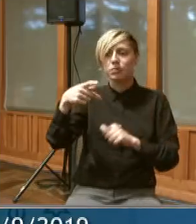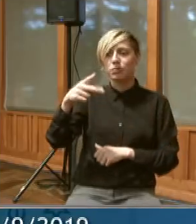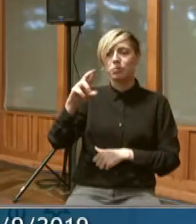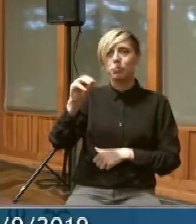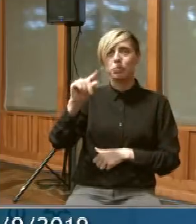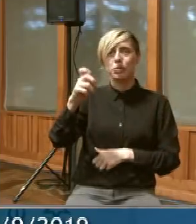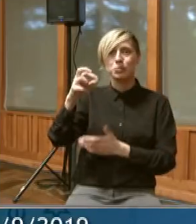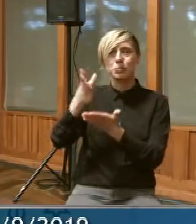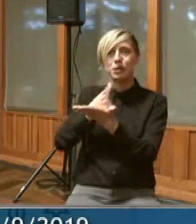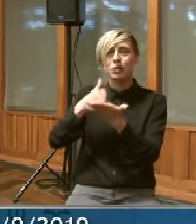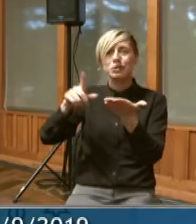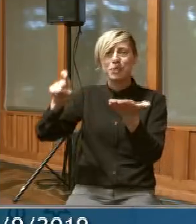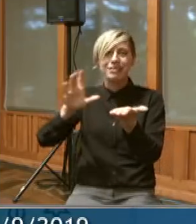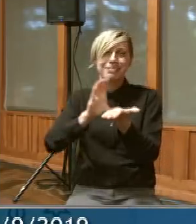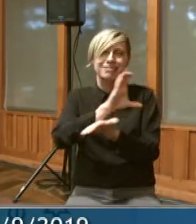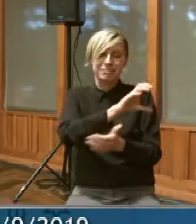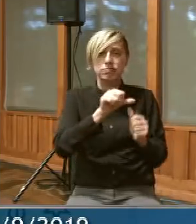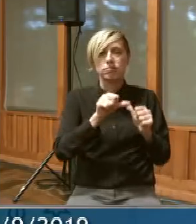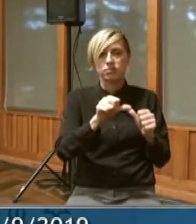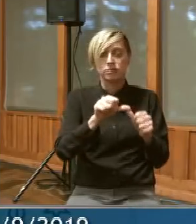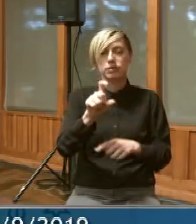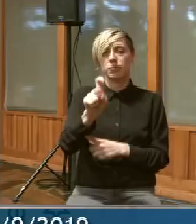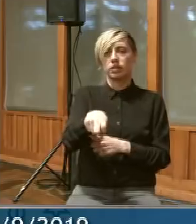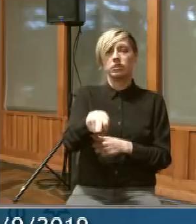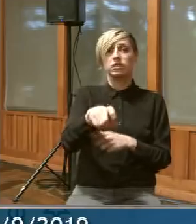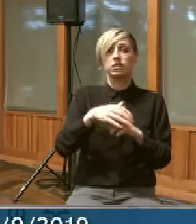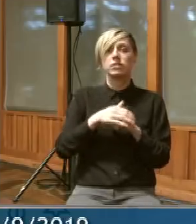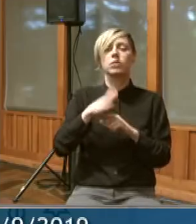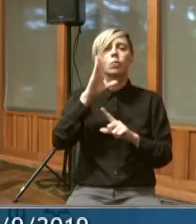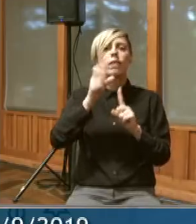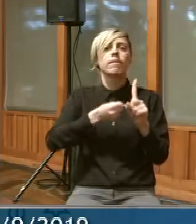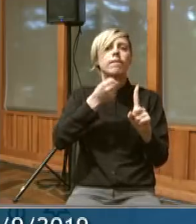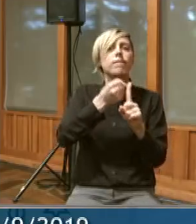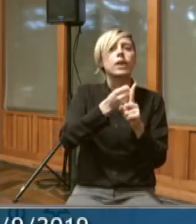SUPPORT IN A CULTURALLY RESPONSIVE MANNER ACROSS THE CITY AND IN ORDER TO CONTINUE THIS WORK SUPPORT IS CRITICAL.